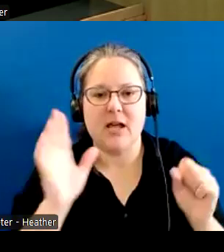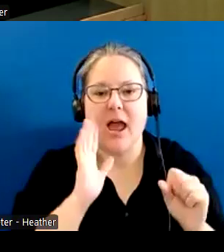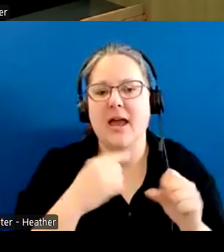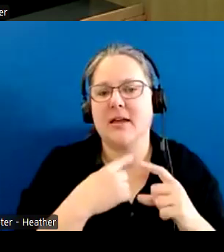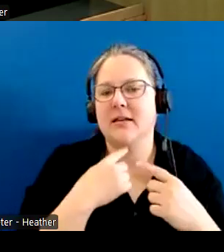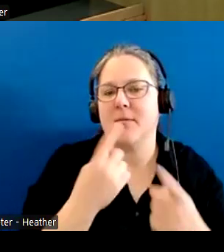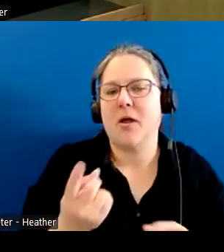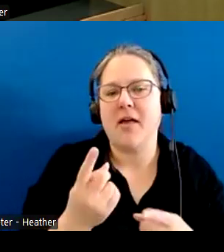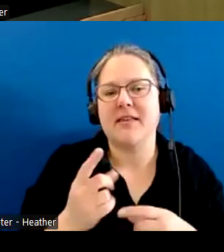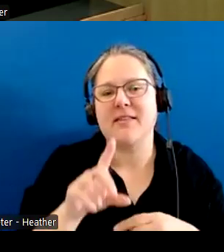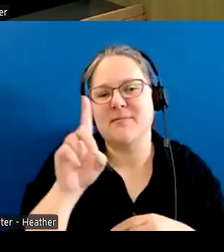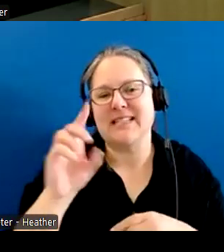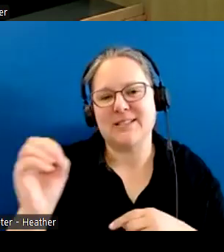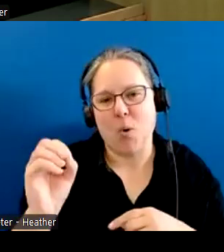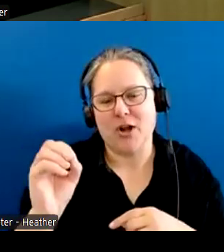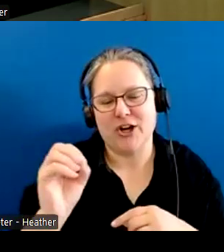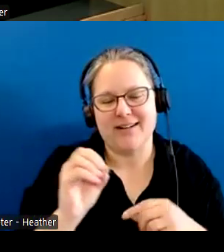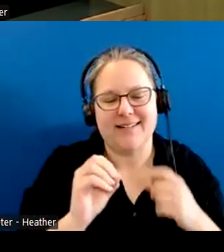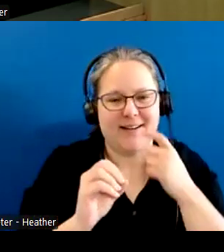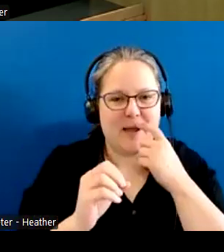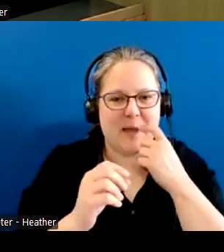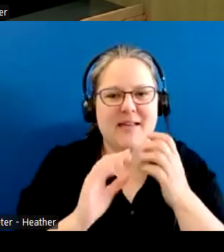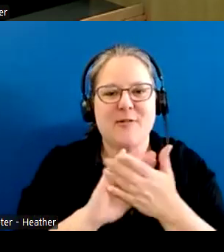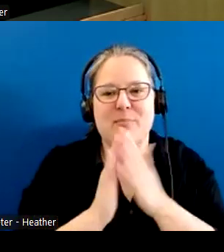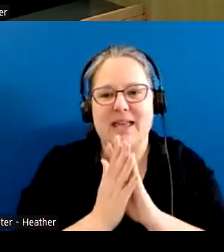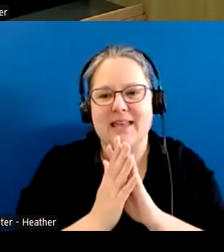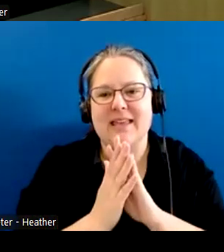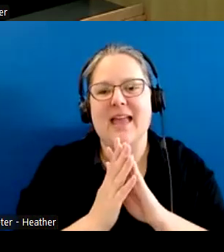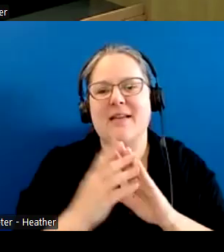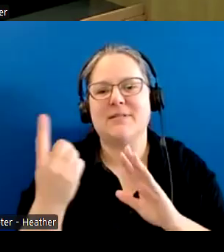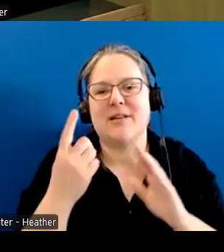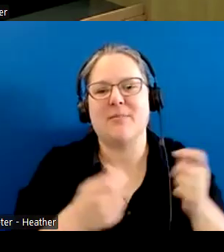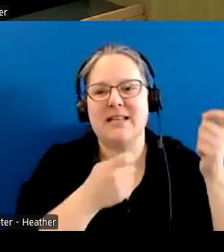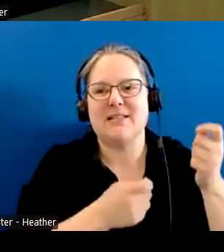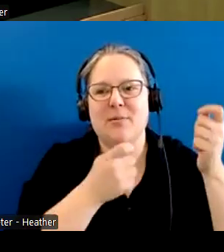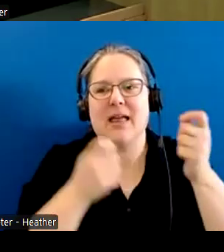executive disorders and it became like somebody's plaque when they were protesting you know stop the